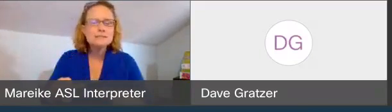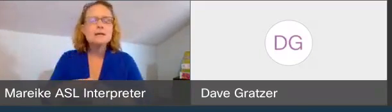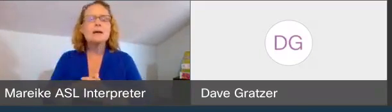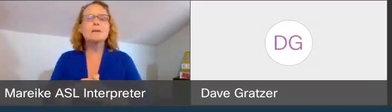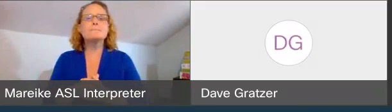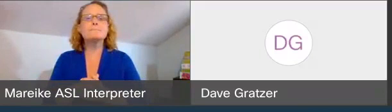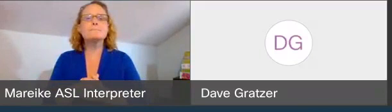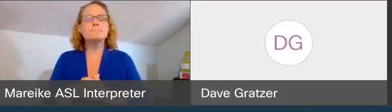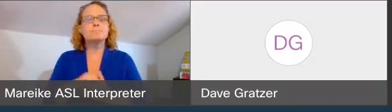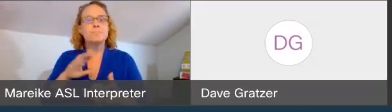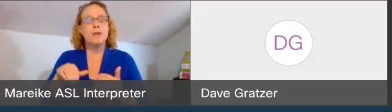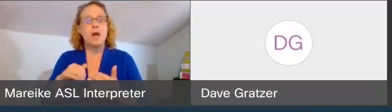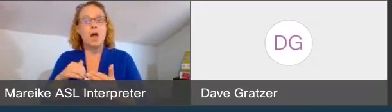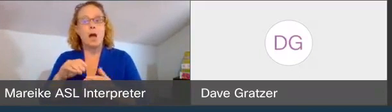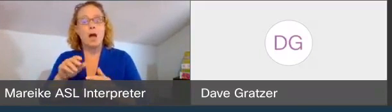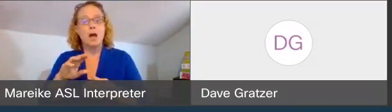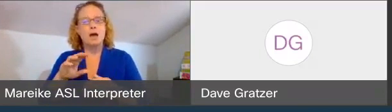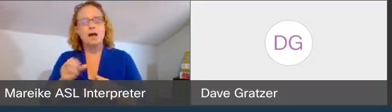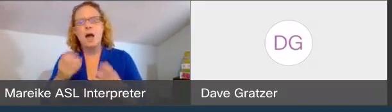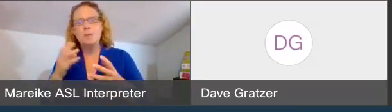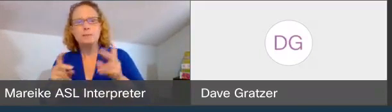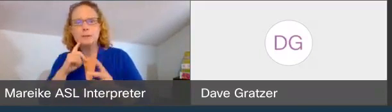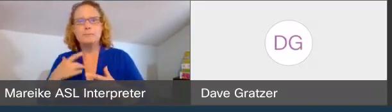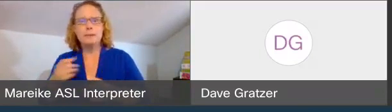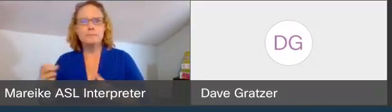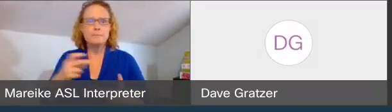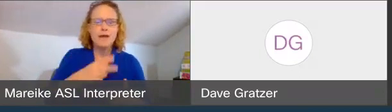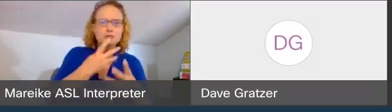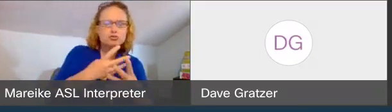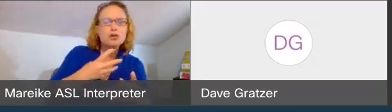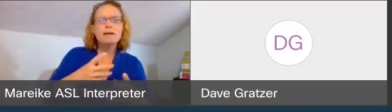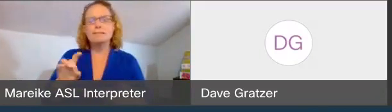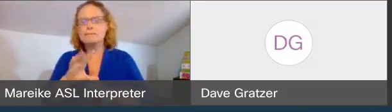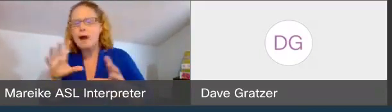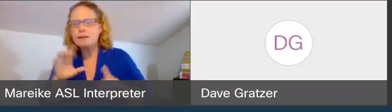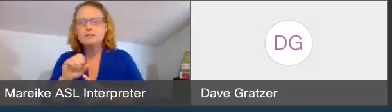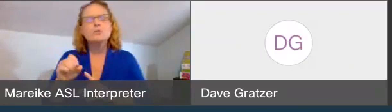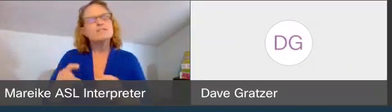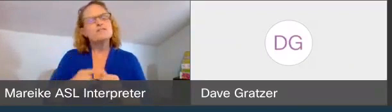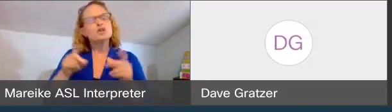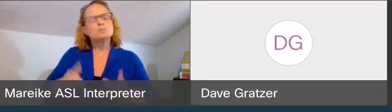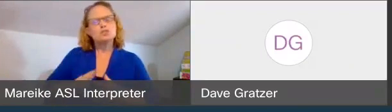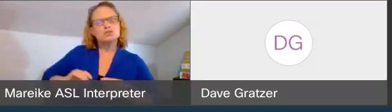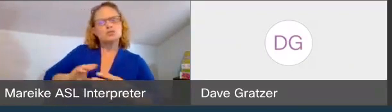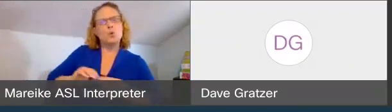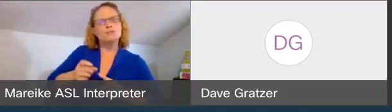recidivism of violence and even some first-person perspectives from people who've been through the